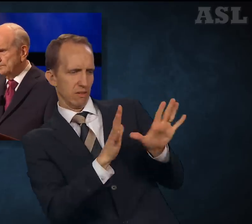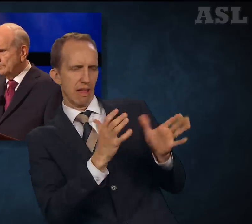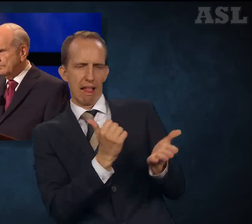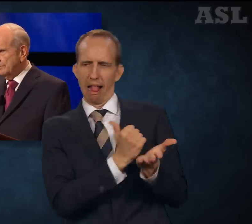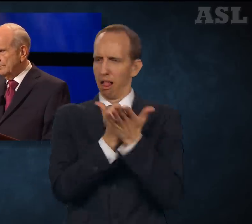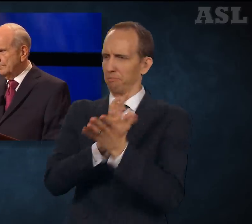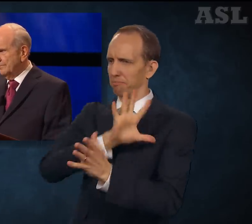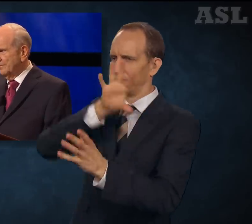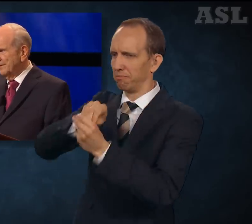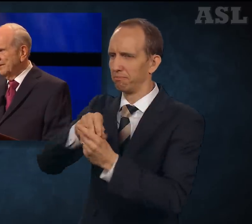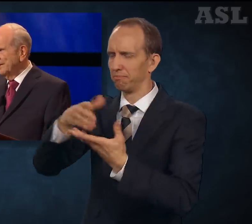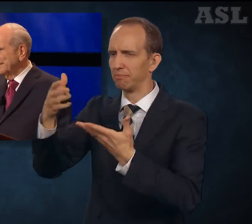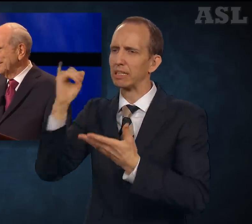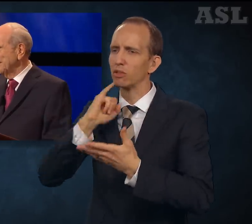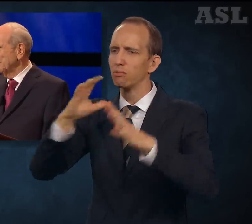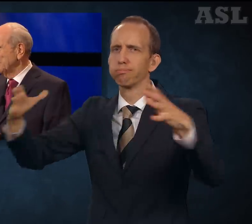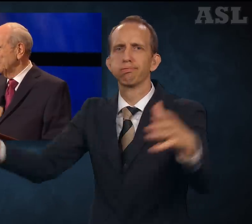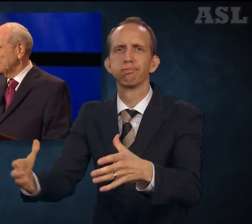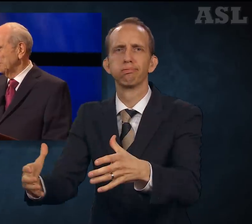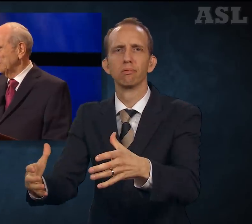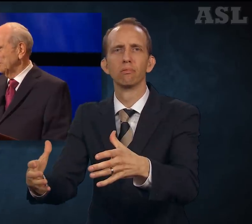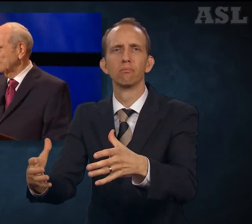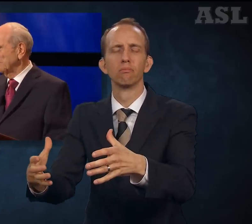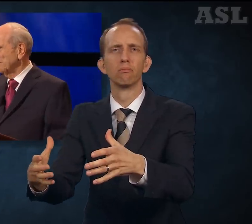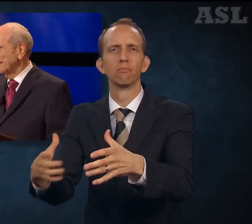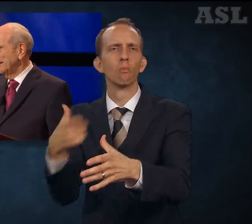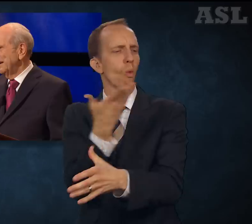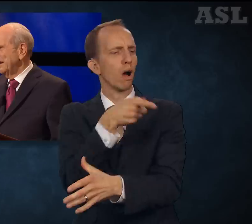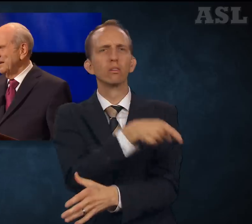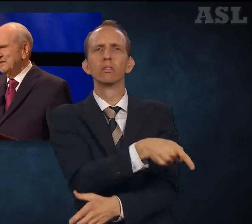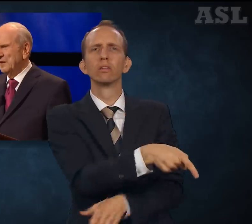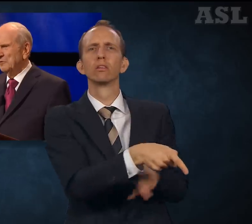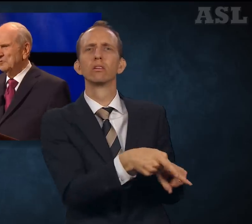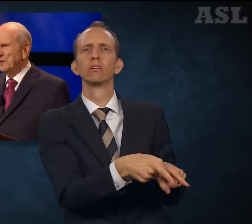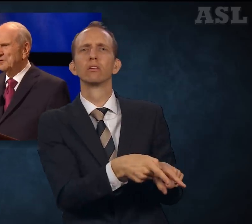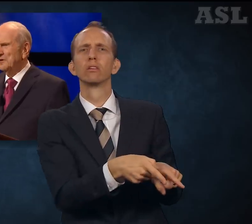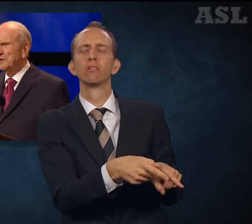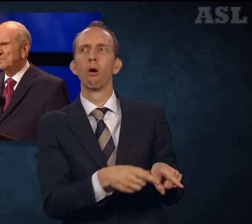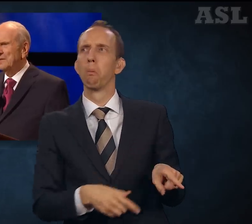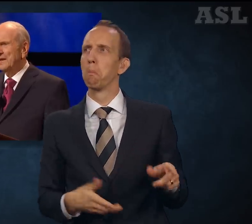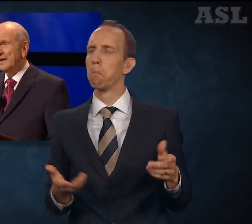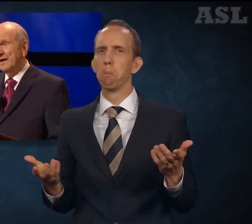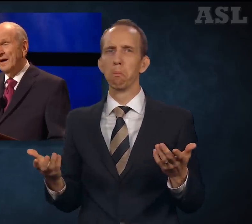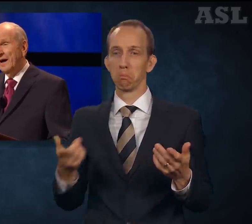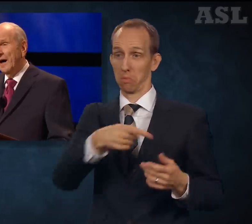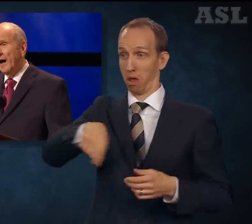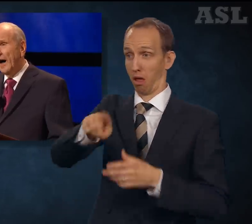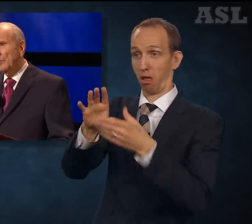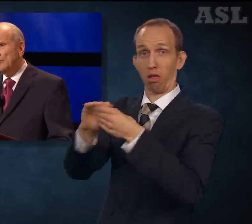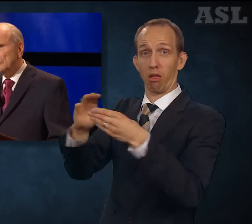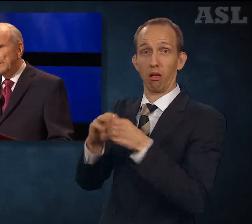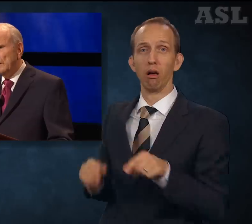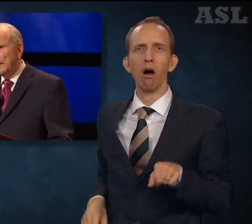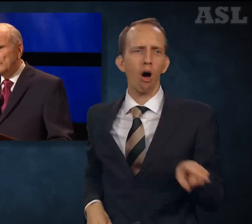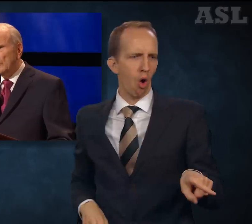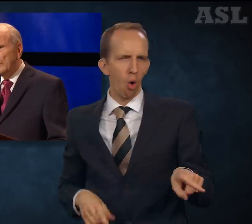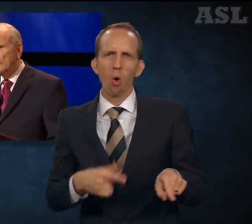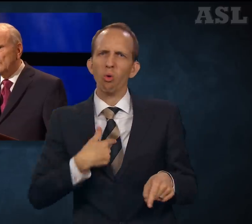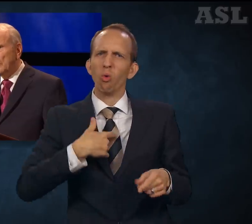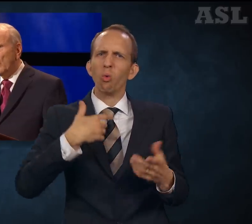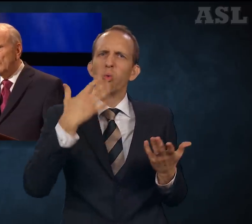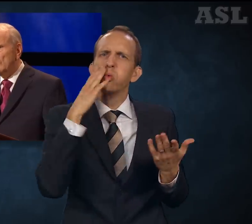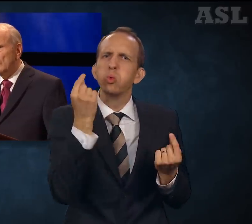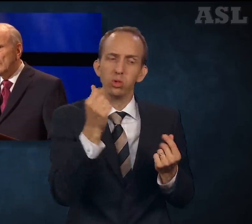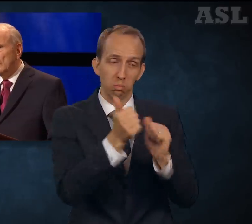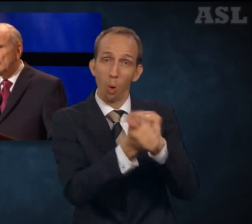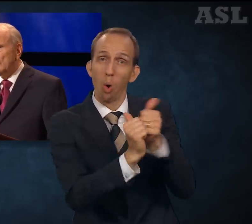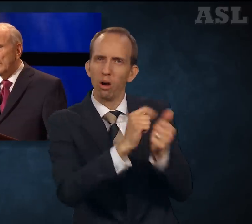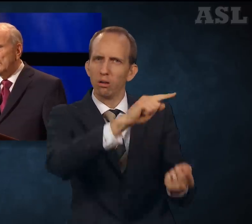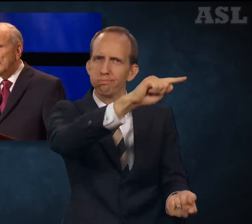GATHER ISRAEL.